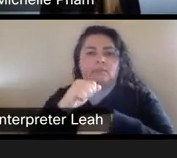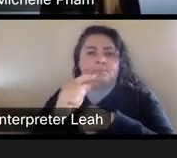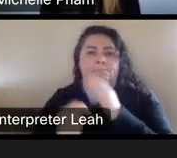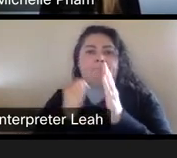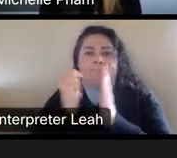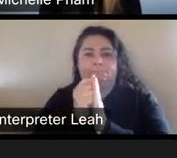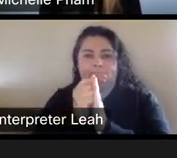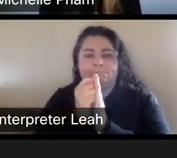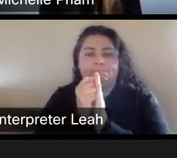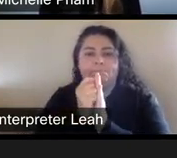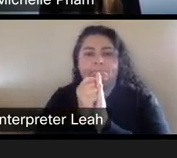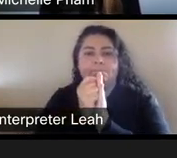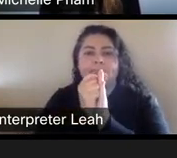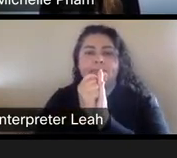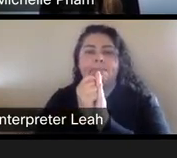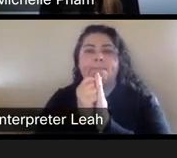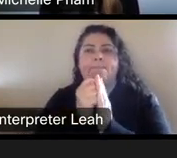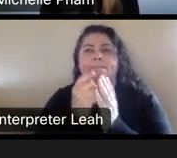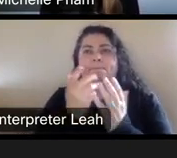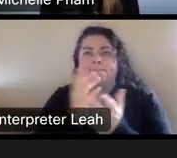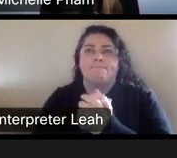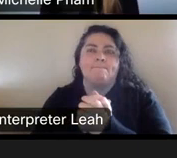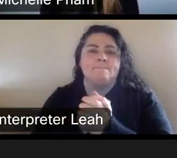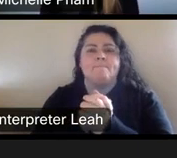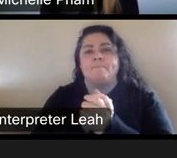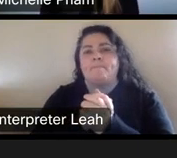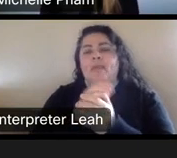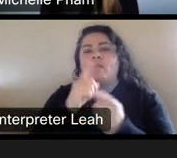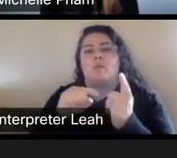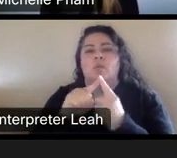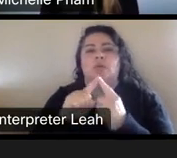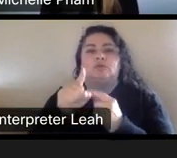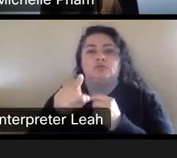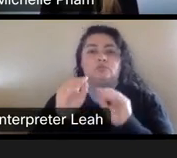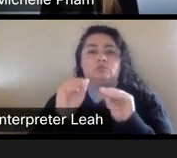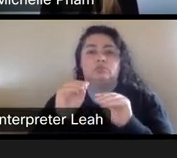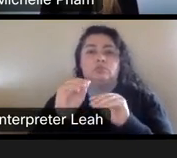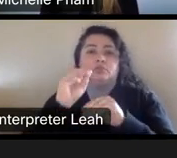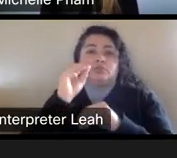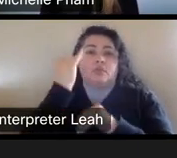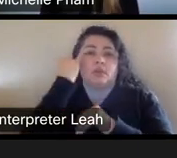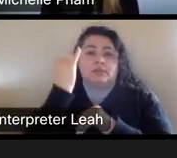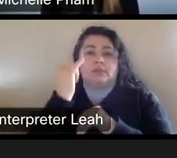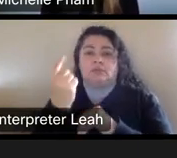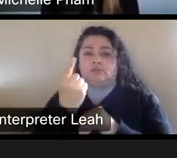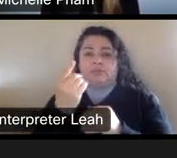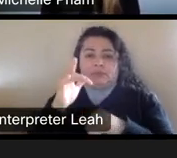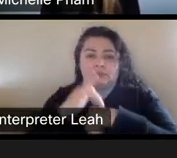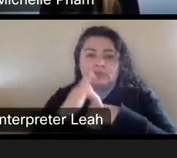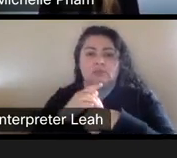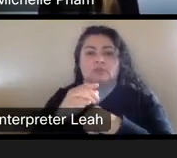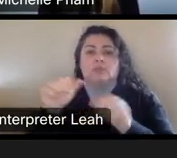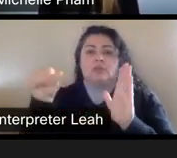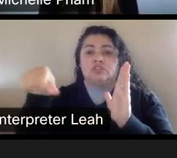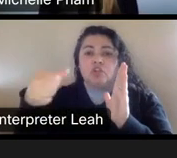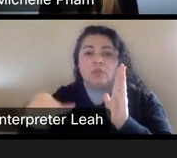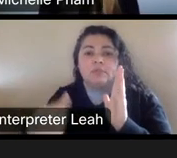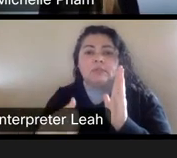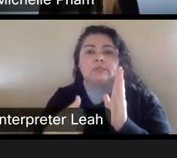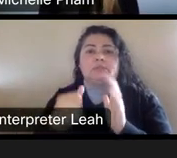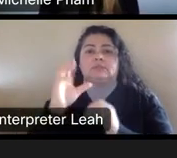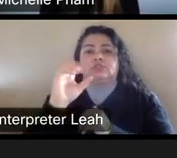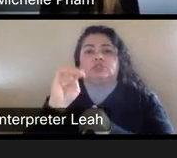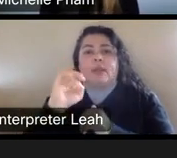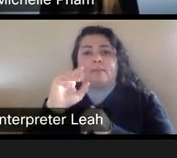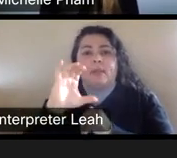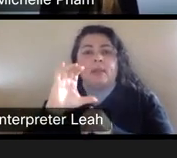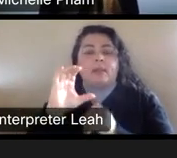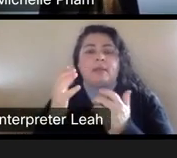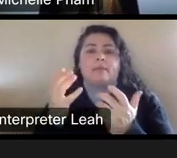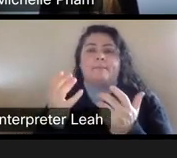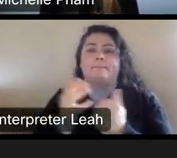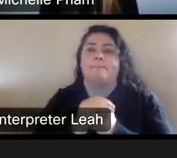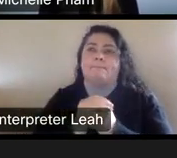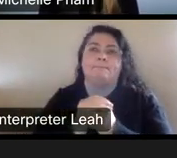So, as soon as you fix your idea into something tangible, you know, sculpting a piece of ceramic into a vase or a mug,